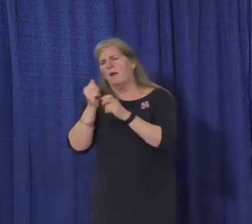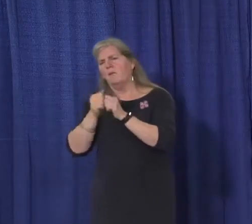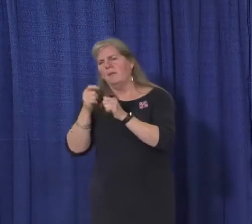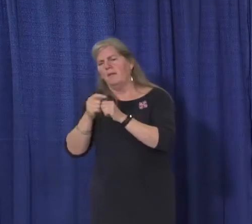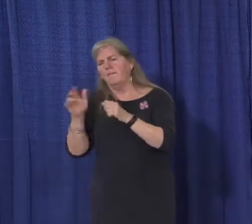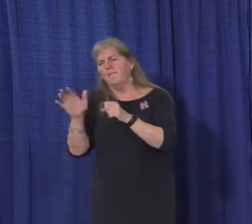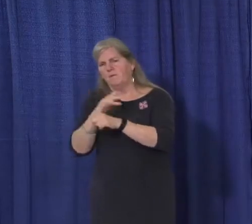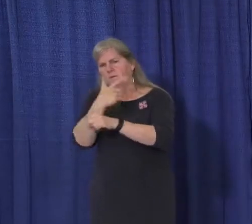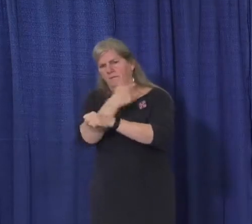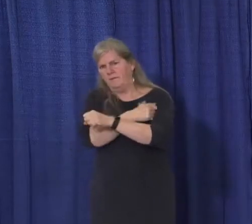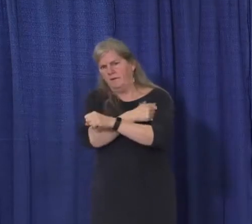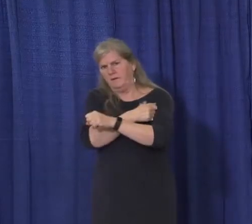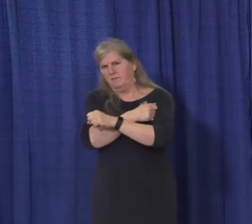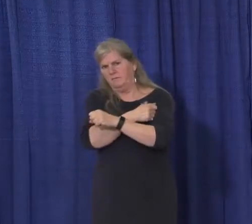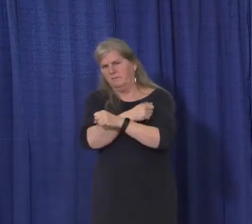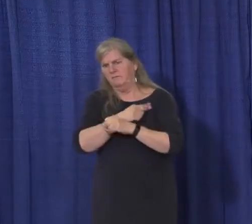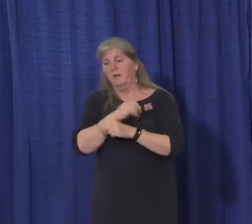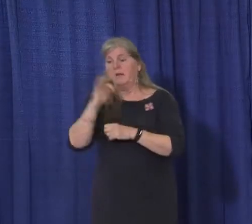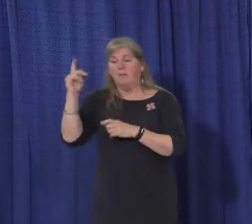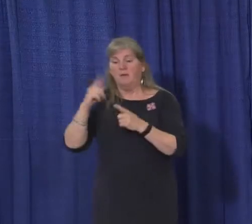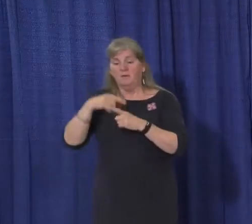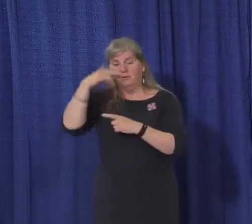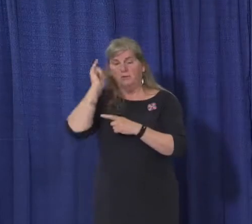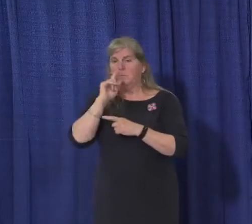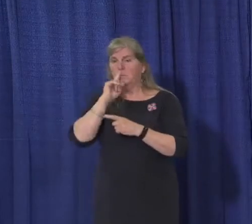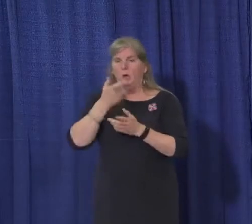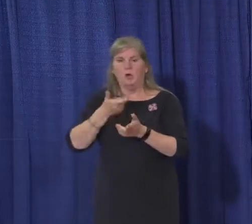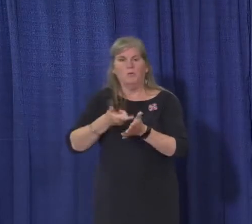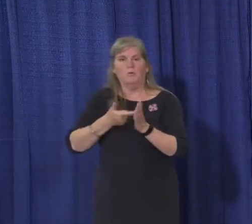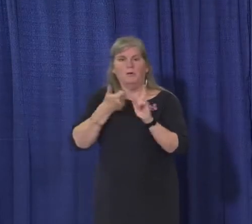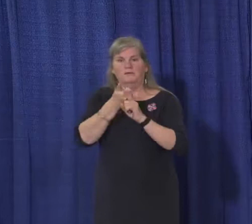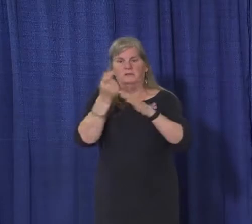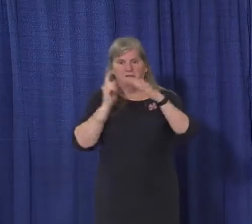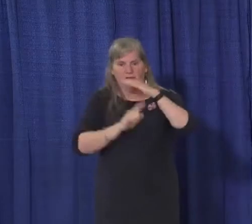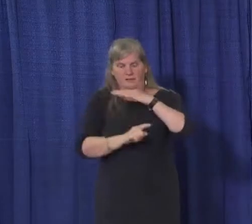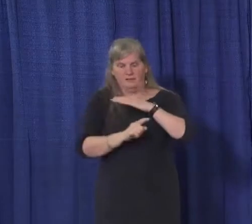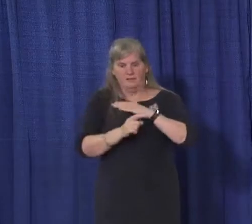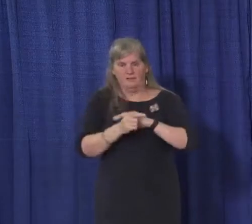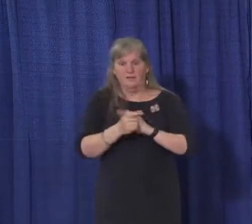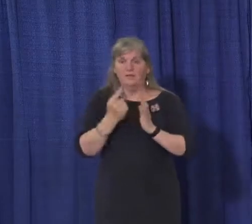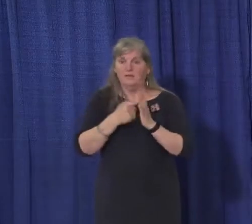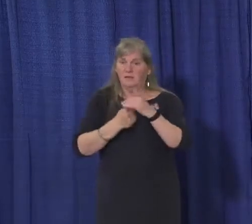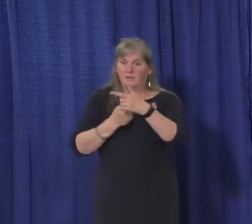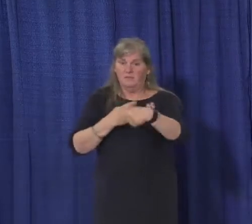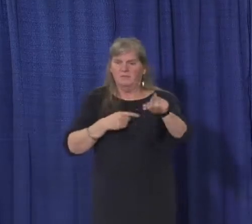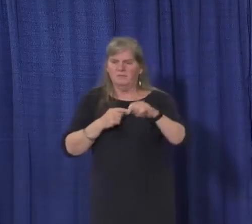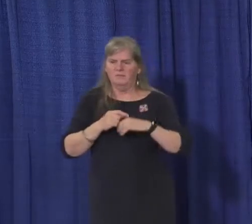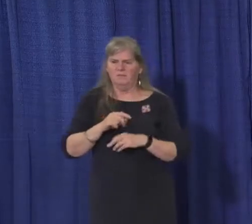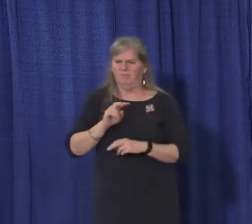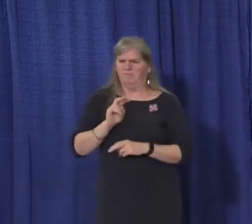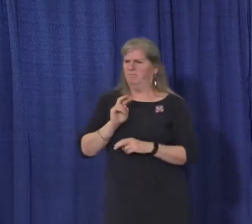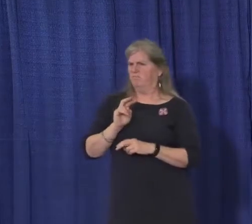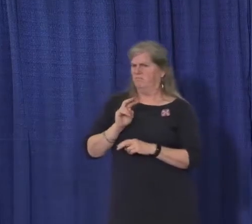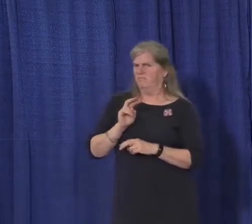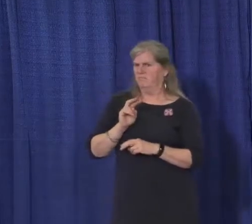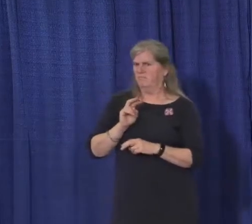who are fully vaccinated and not having to self isolate and some people maybe surprised how to be